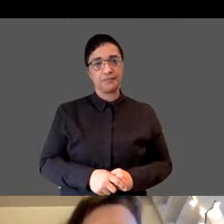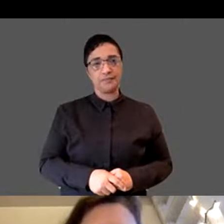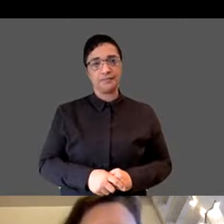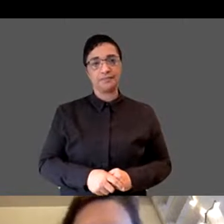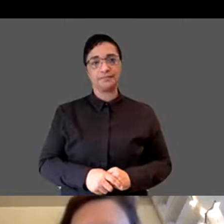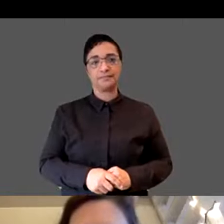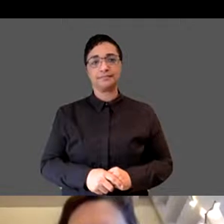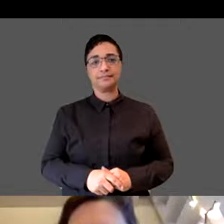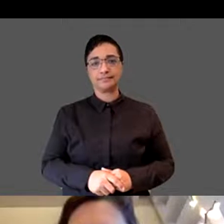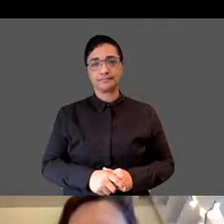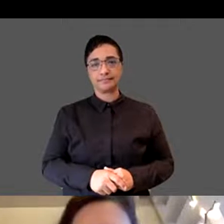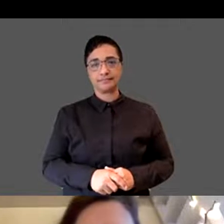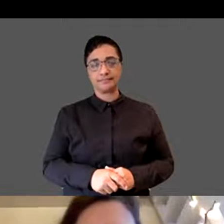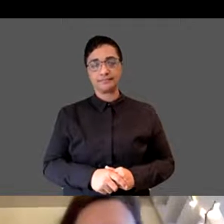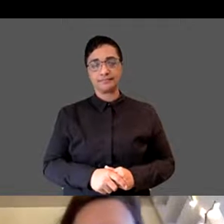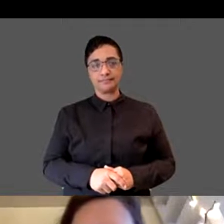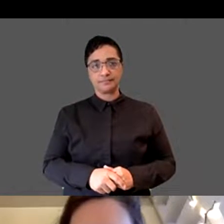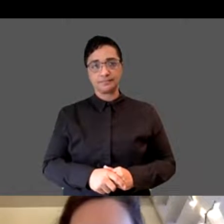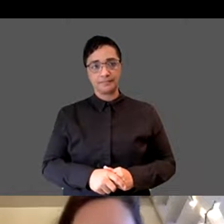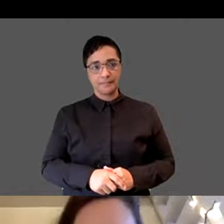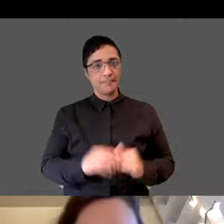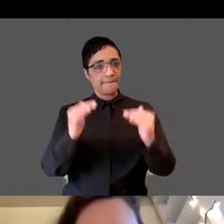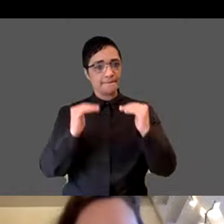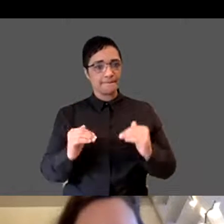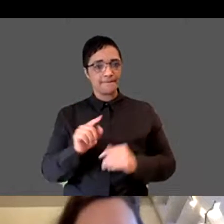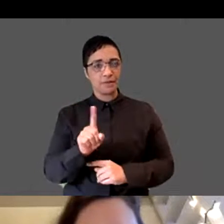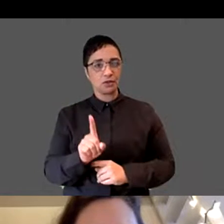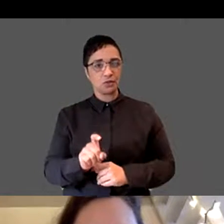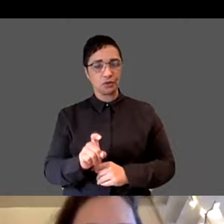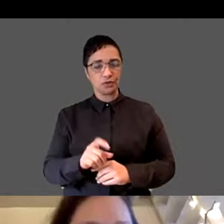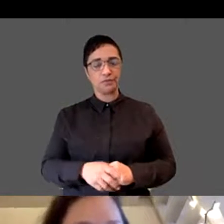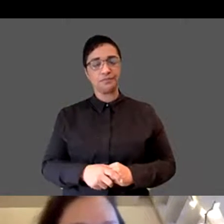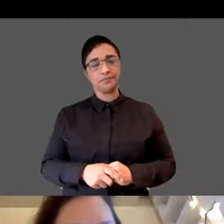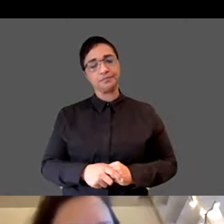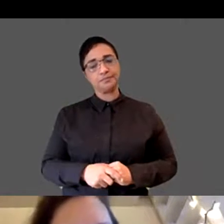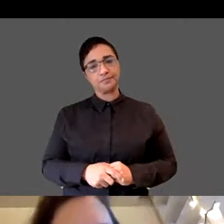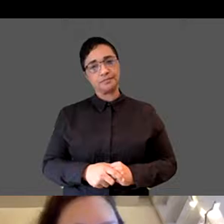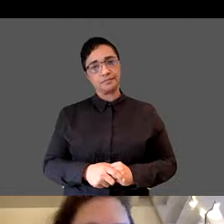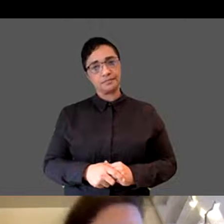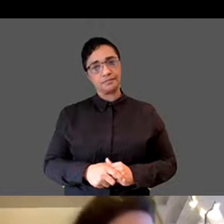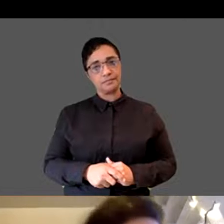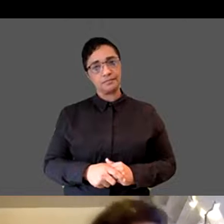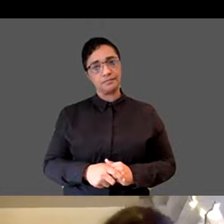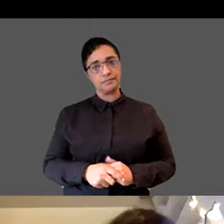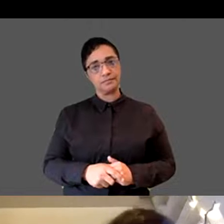From Arthur Letim, what will be the impact on the citizen generated